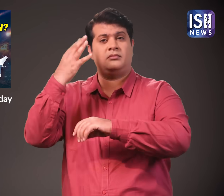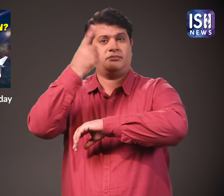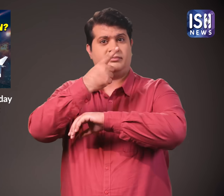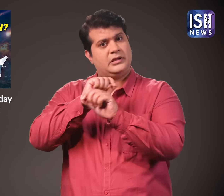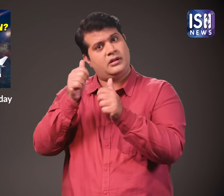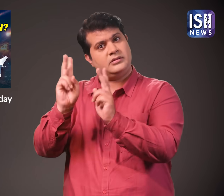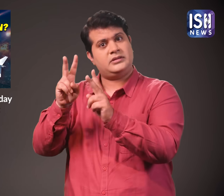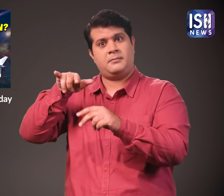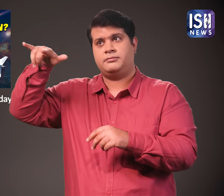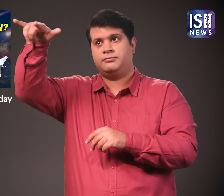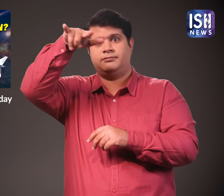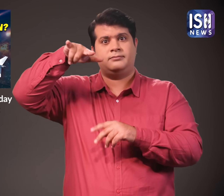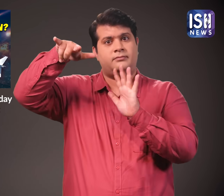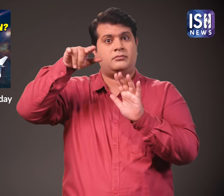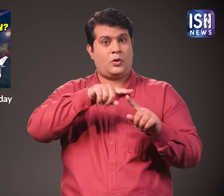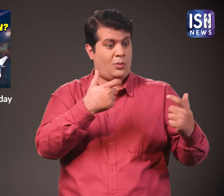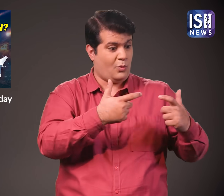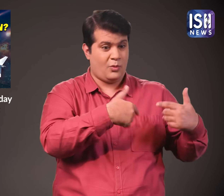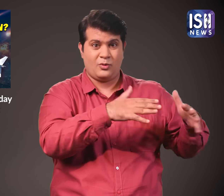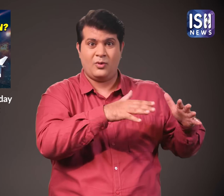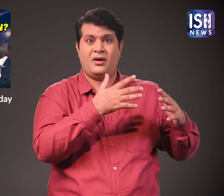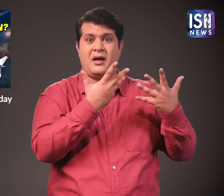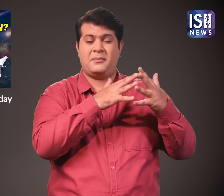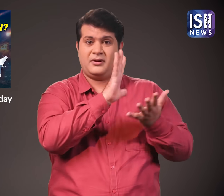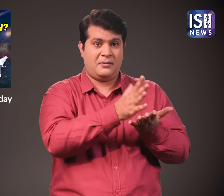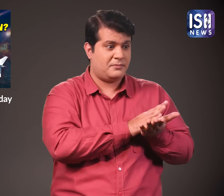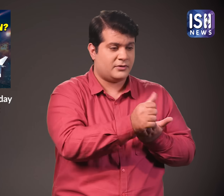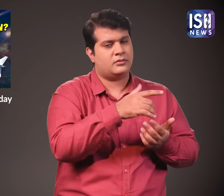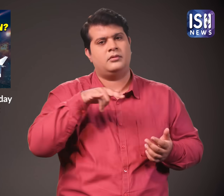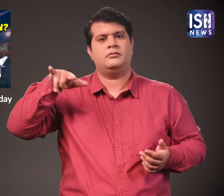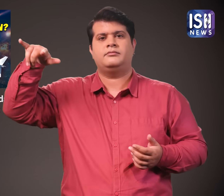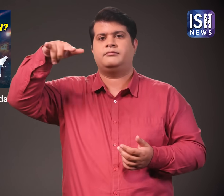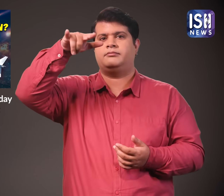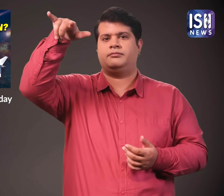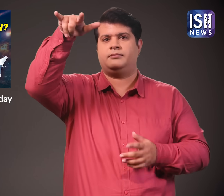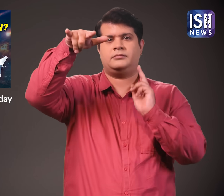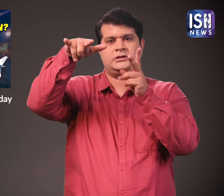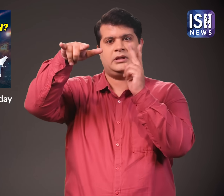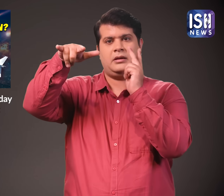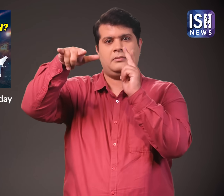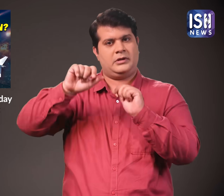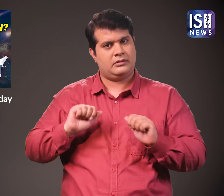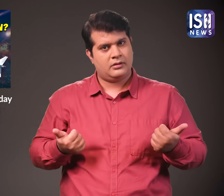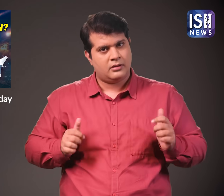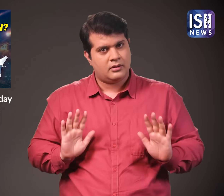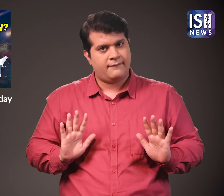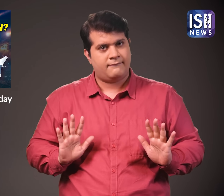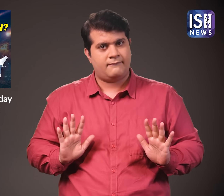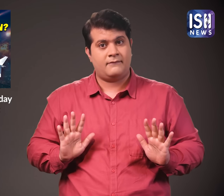It can stay in the air for several days while the war continues.